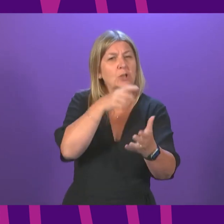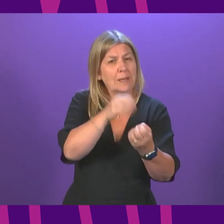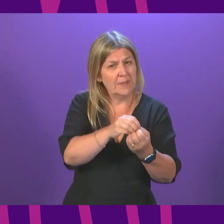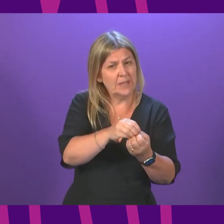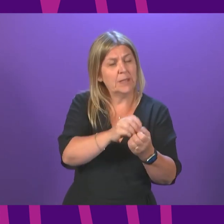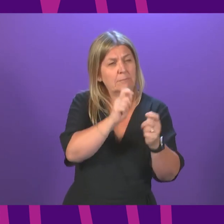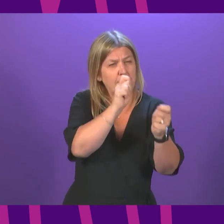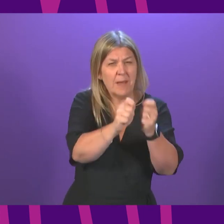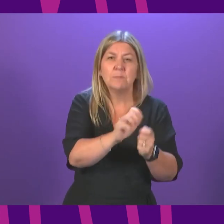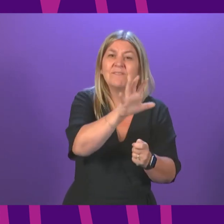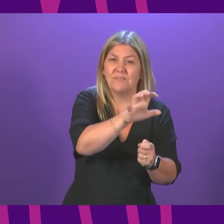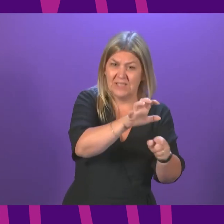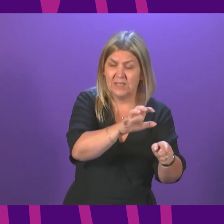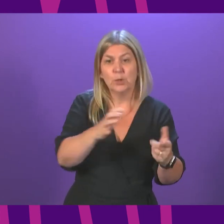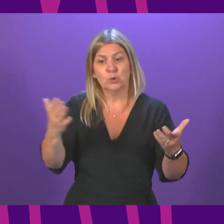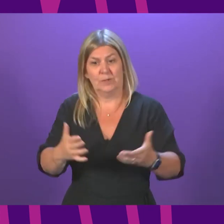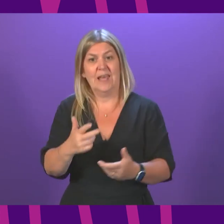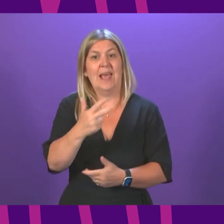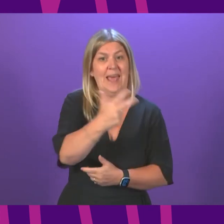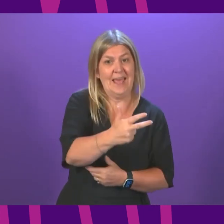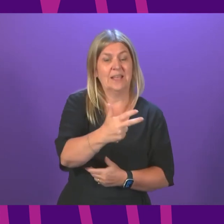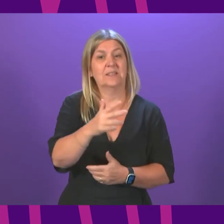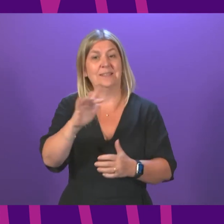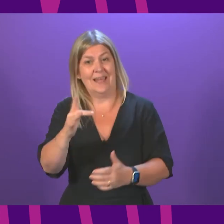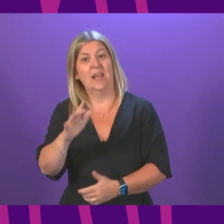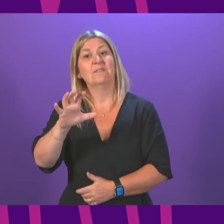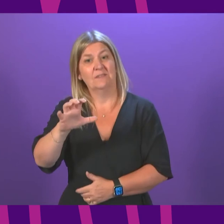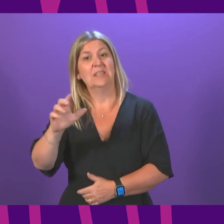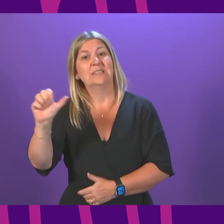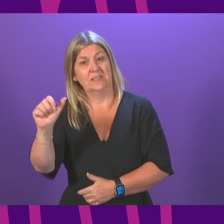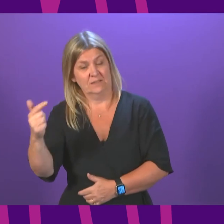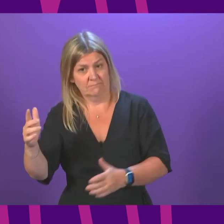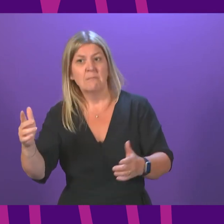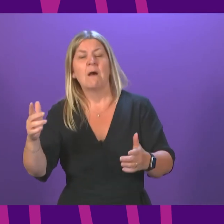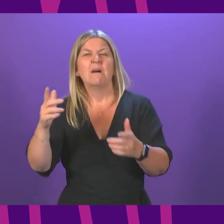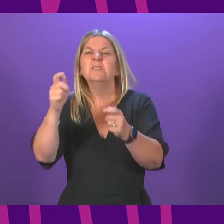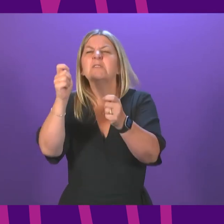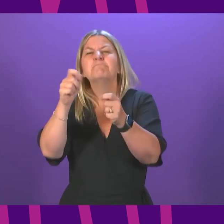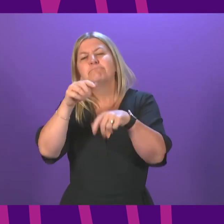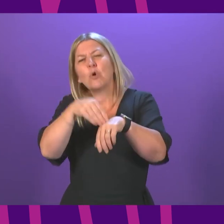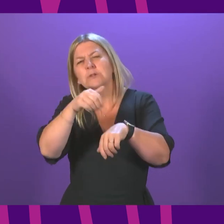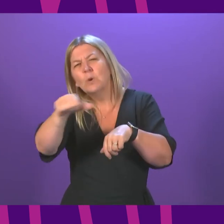15, today’s amendments 8, 10, 15 and 17 are technical consequential amendments to tidy up the statute book.